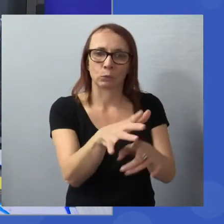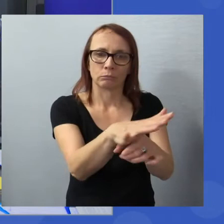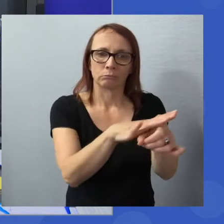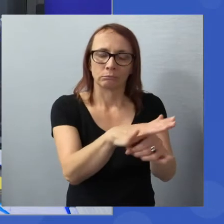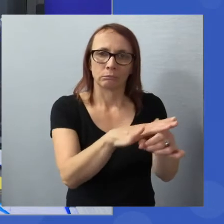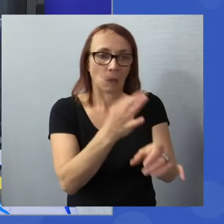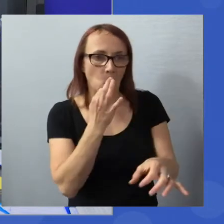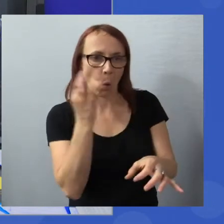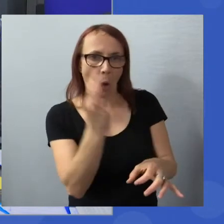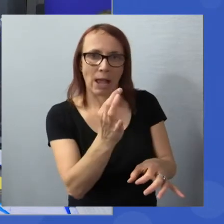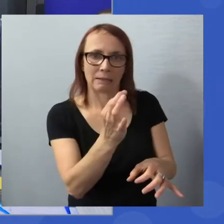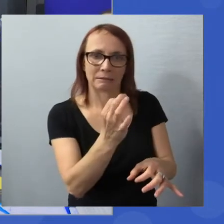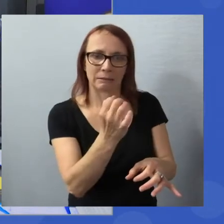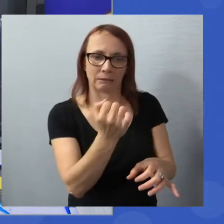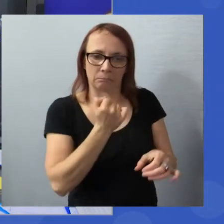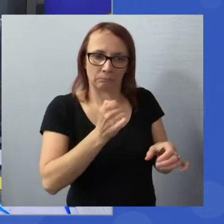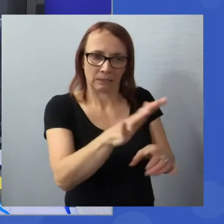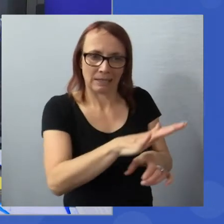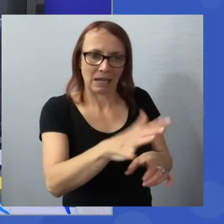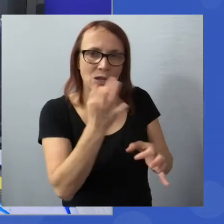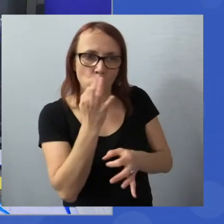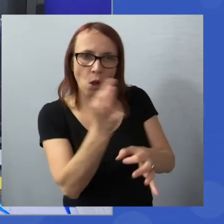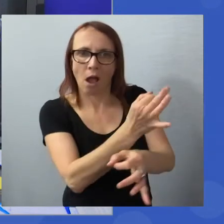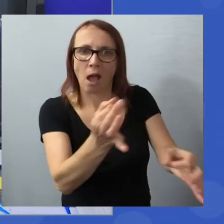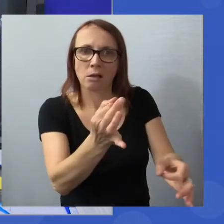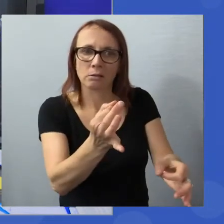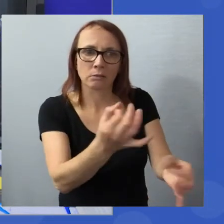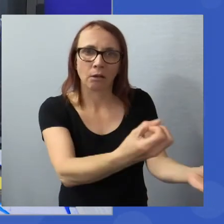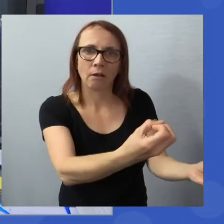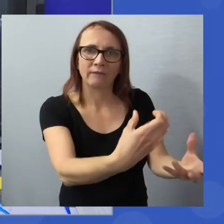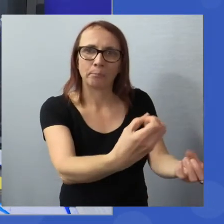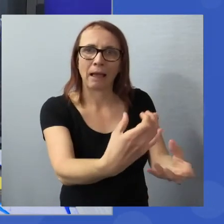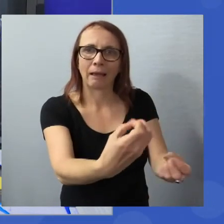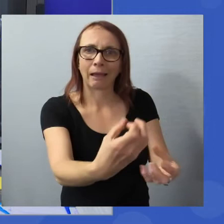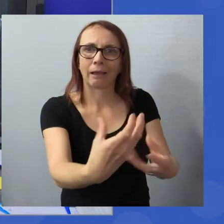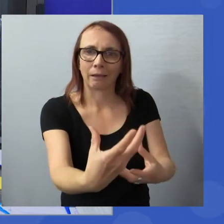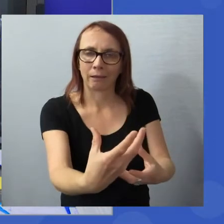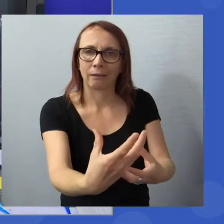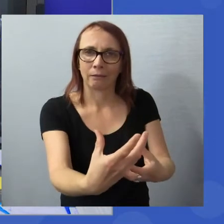you feel about this and they get a feedback from the constituents the